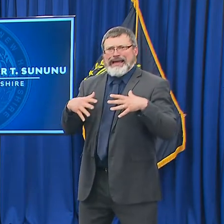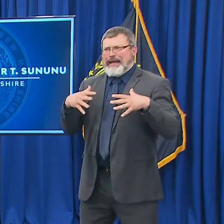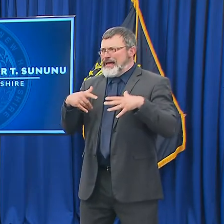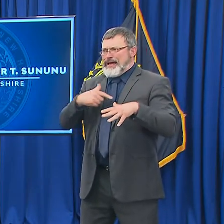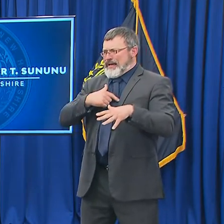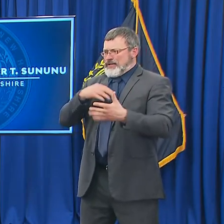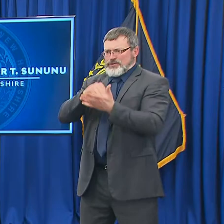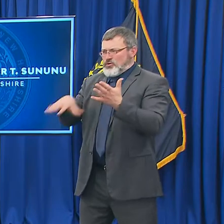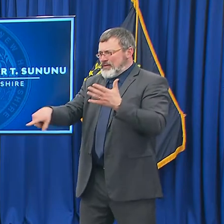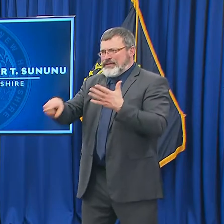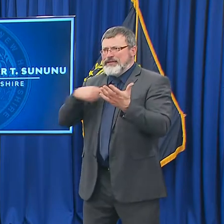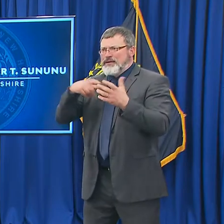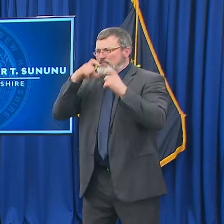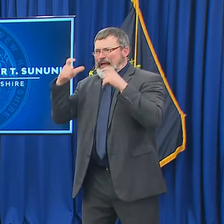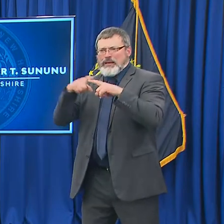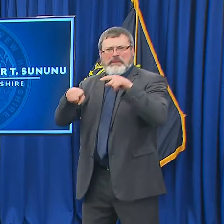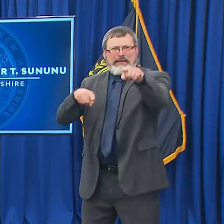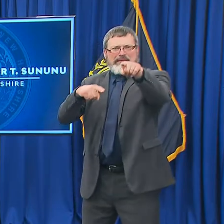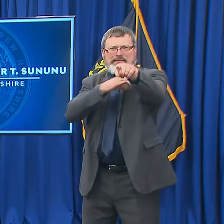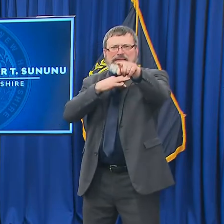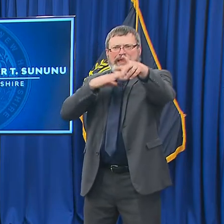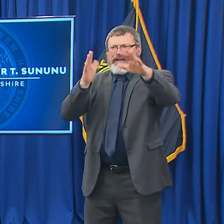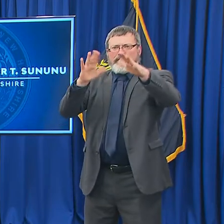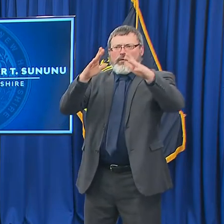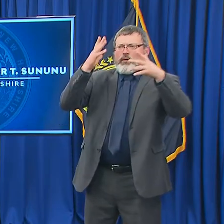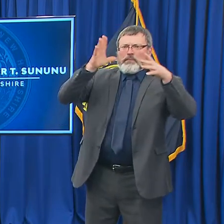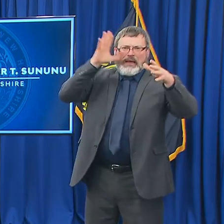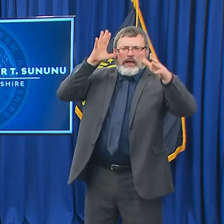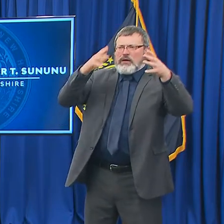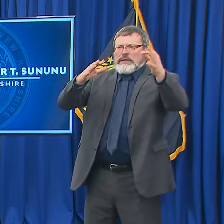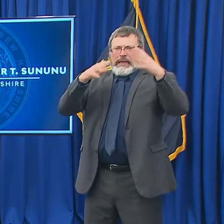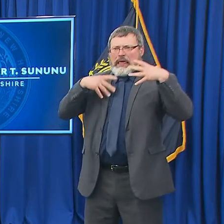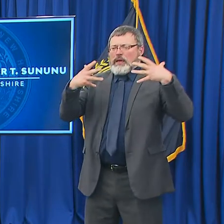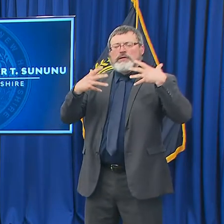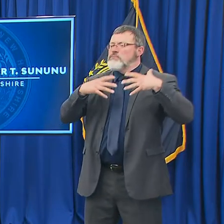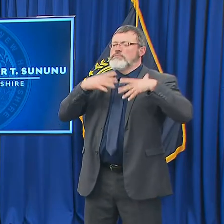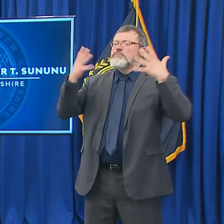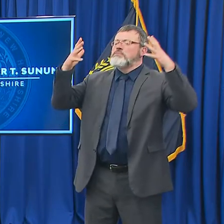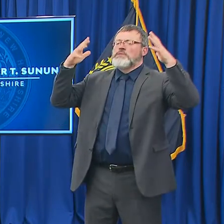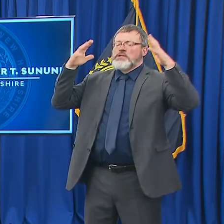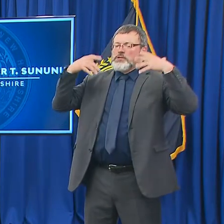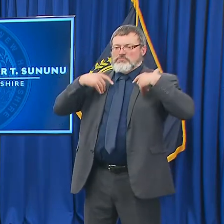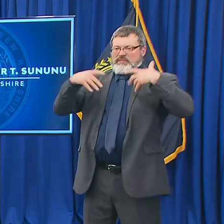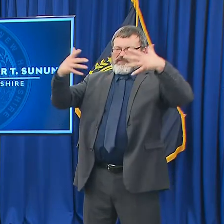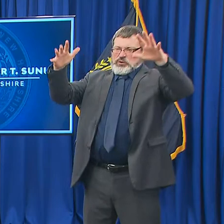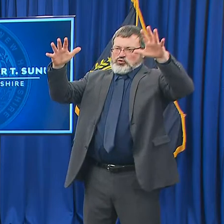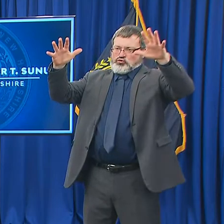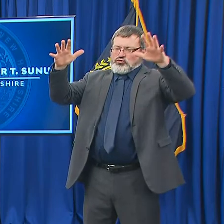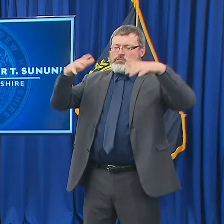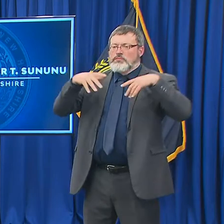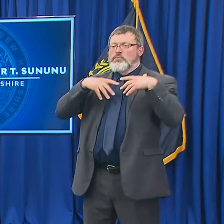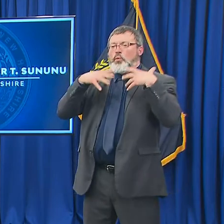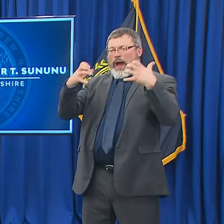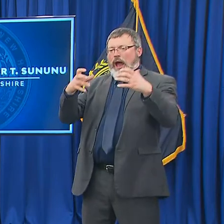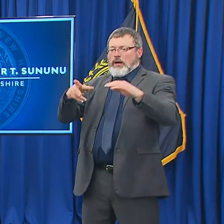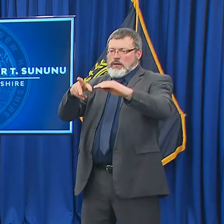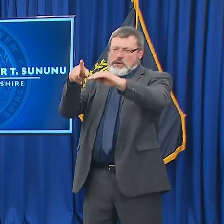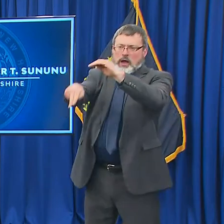So are we doing shall we. Will John OK. When is the day to chart maintenance information going